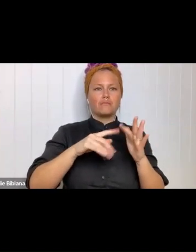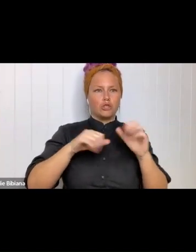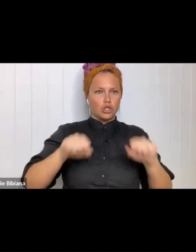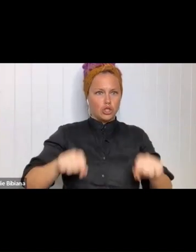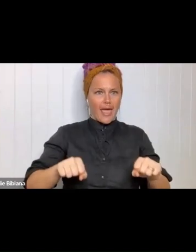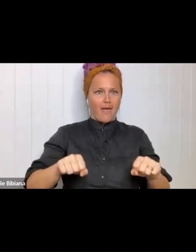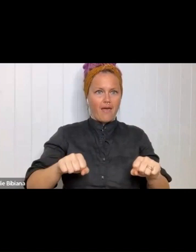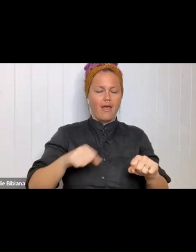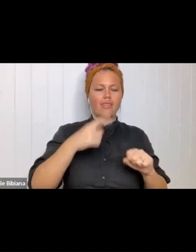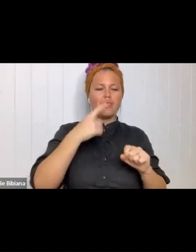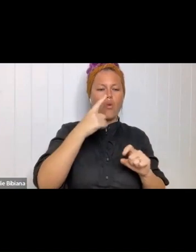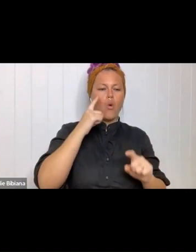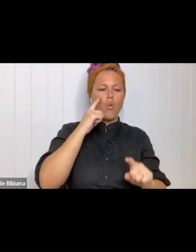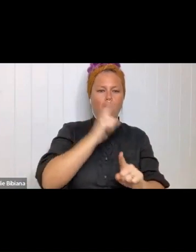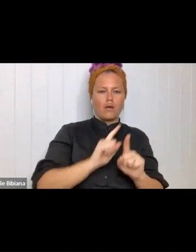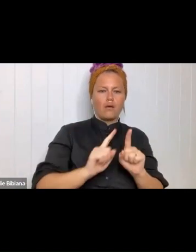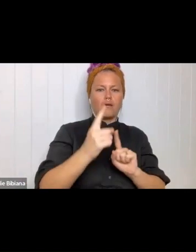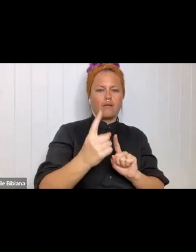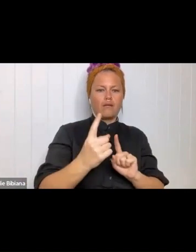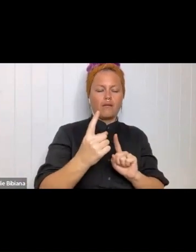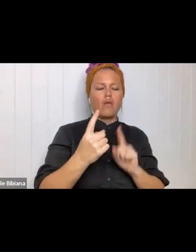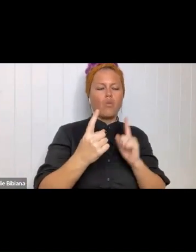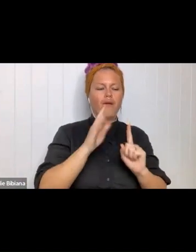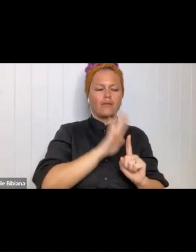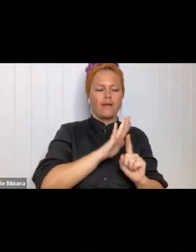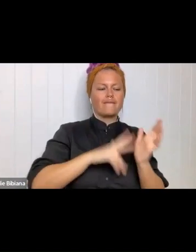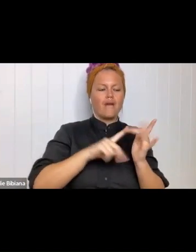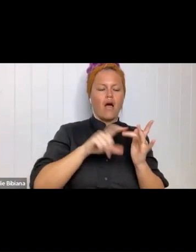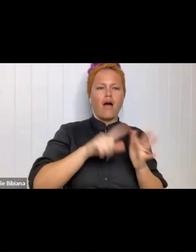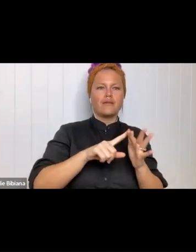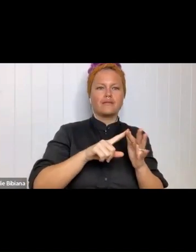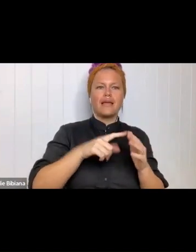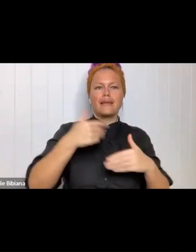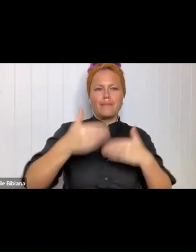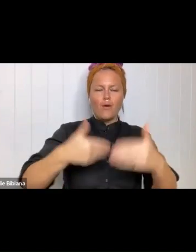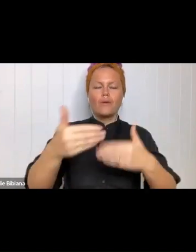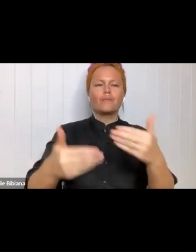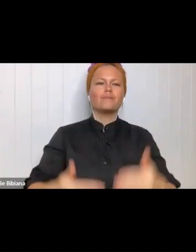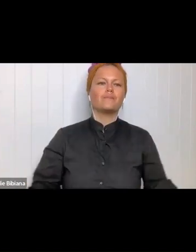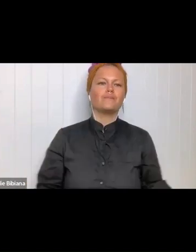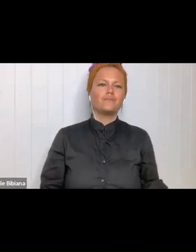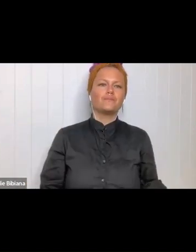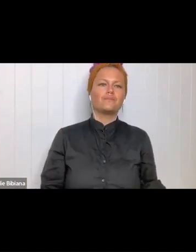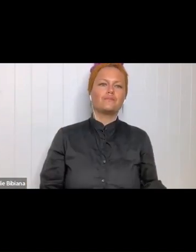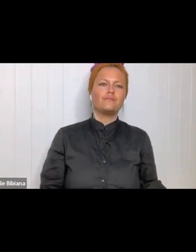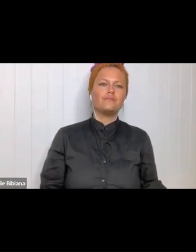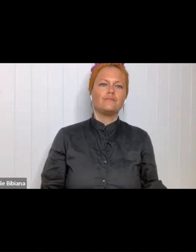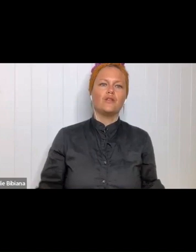continuing forward. So we've been thinking about it the whole